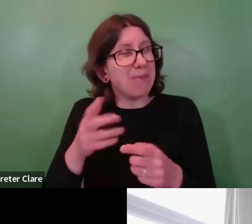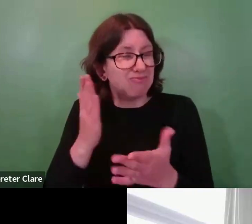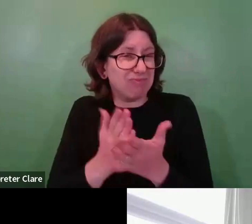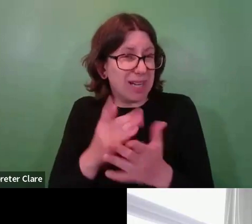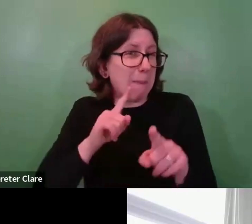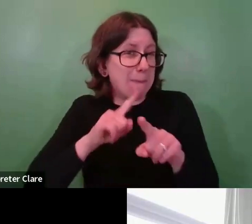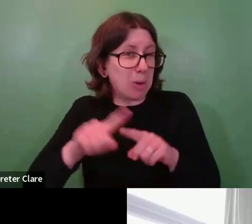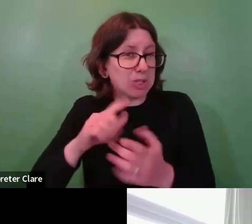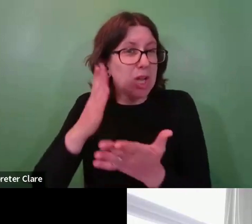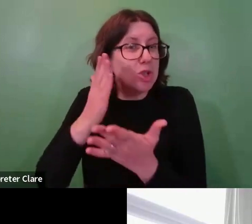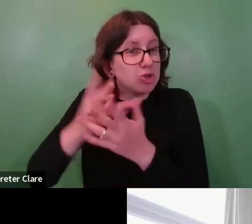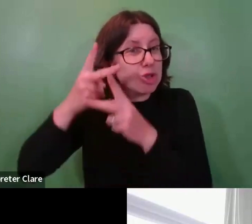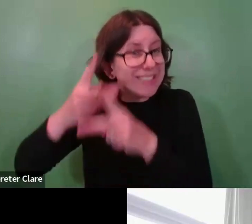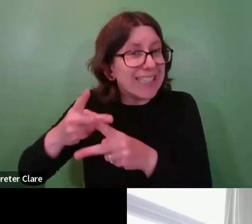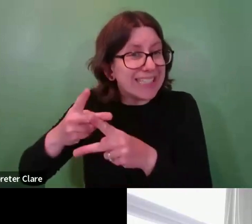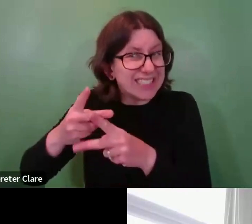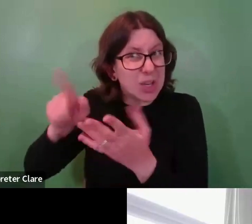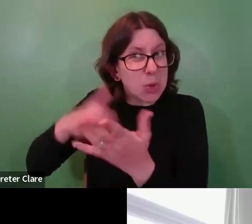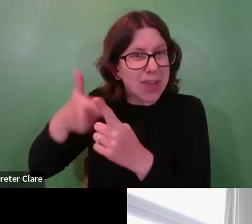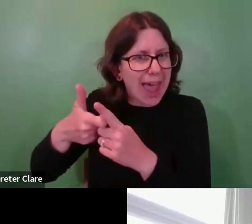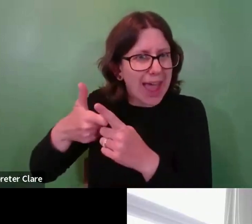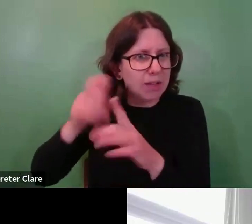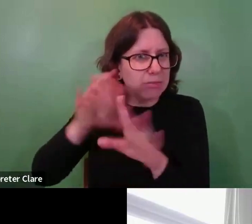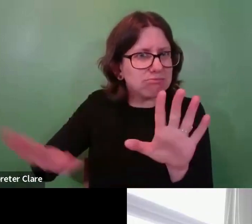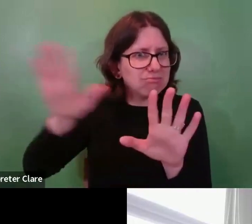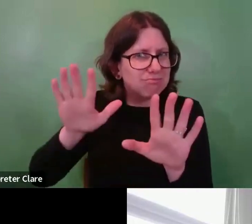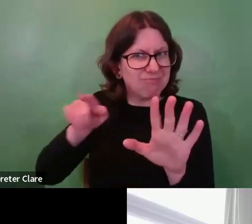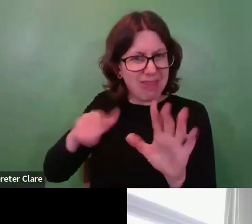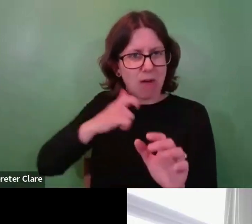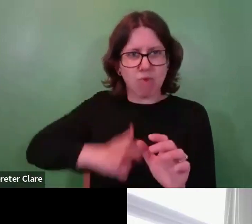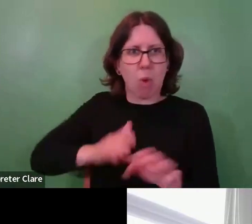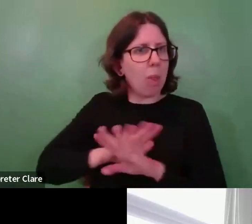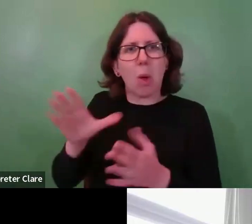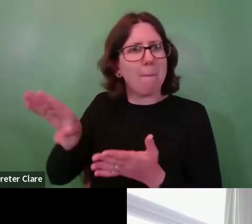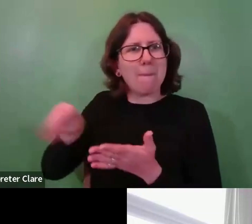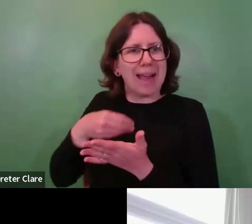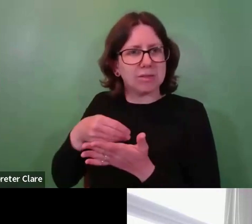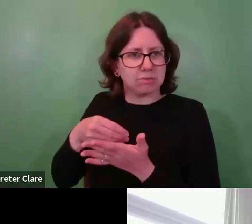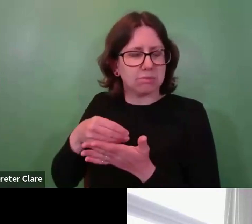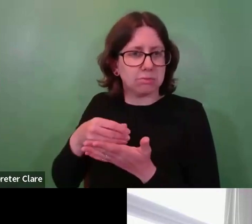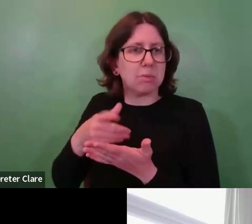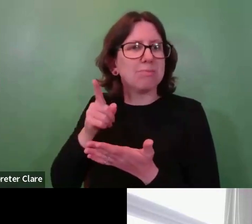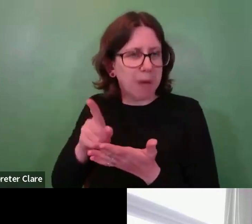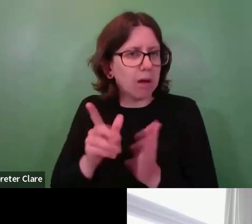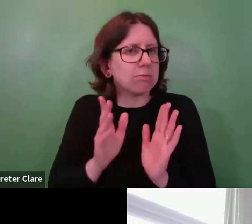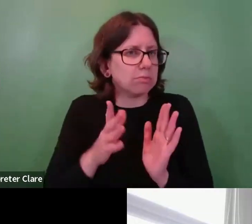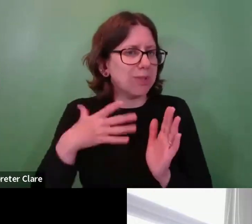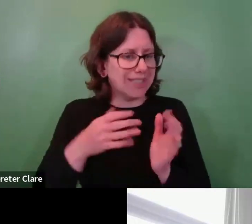So those roles are unpaid but they're usually the ones with the least required time. So yeah,